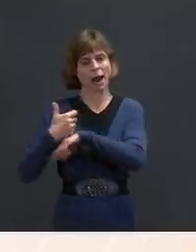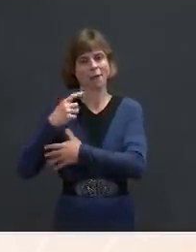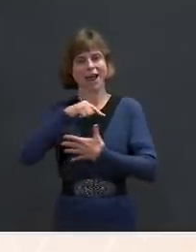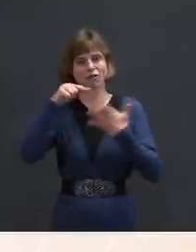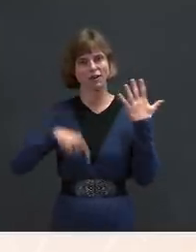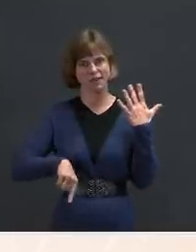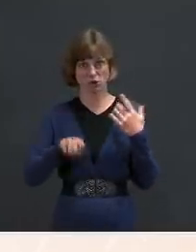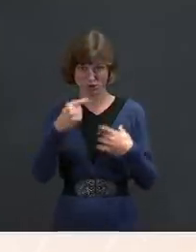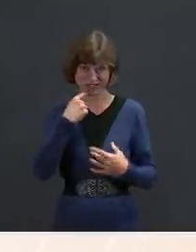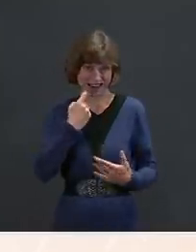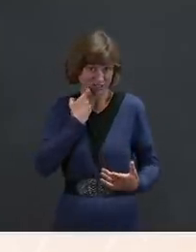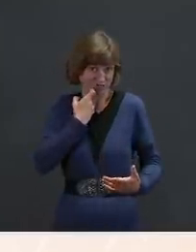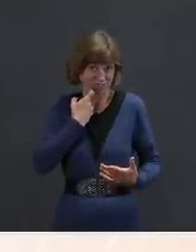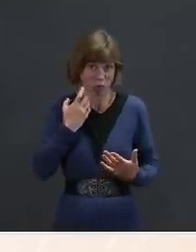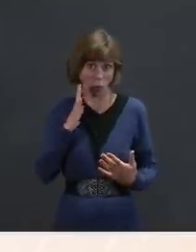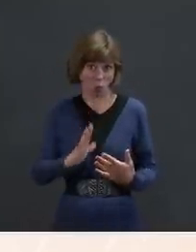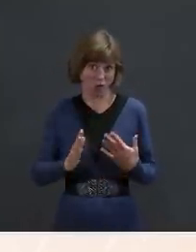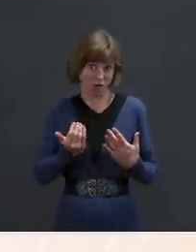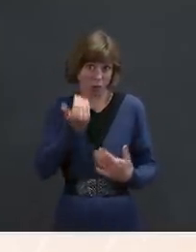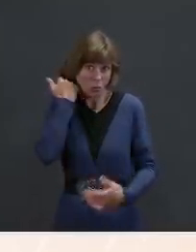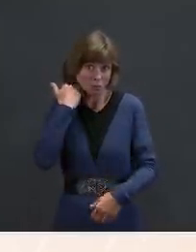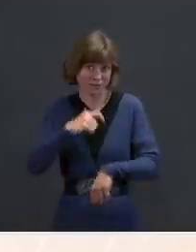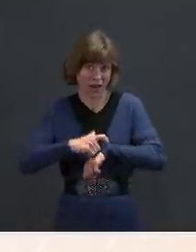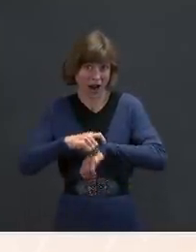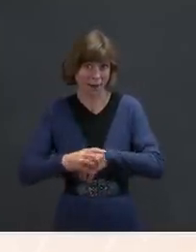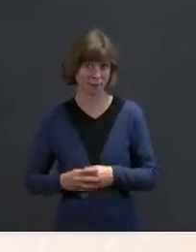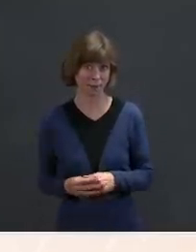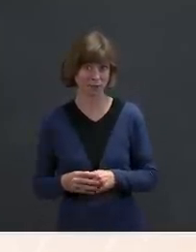Secretary Mayorkas: Let me -- let me answer that question with tremendous pride.